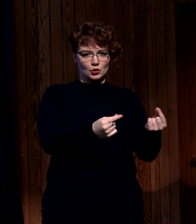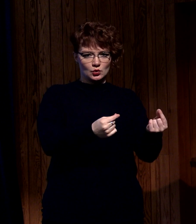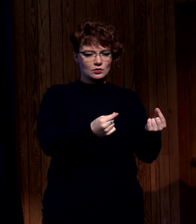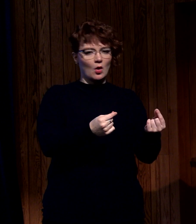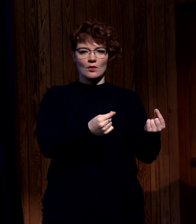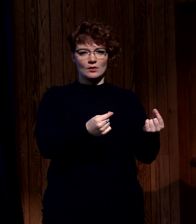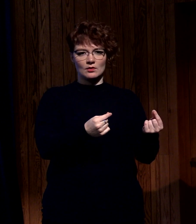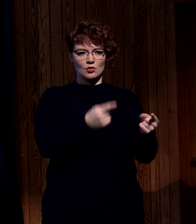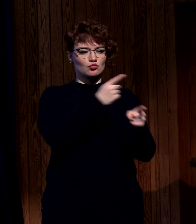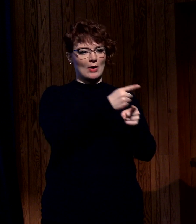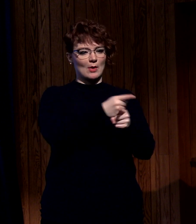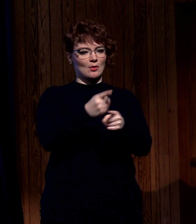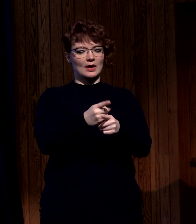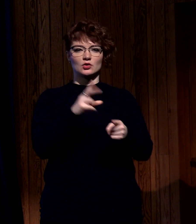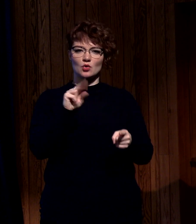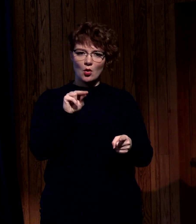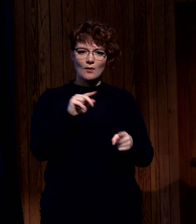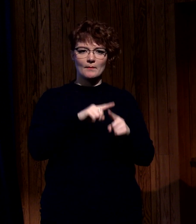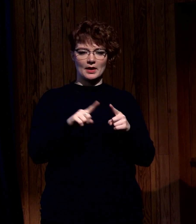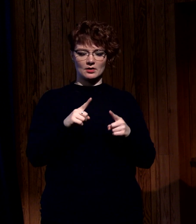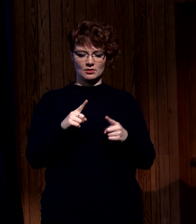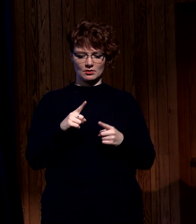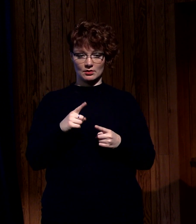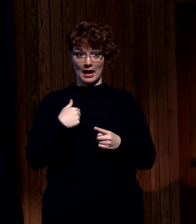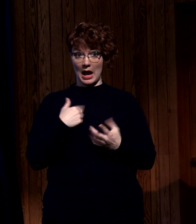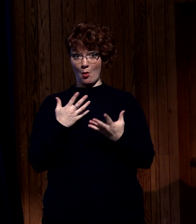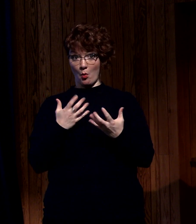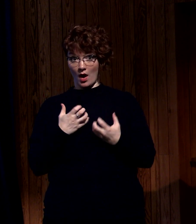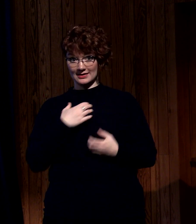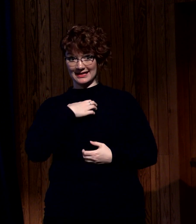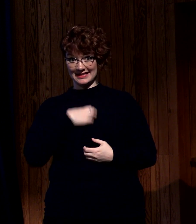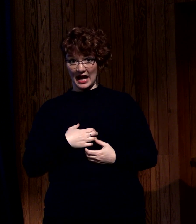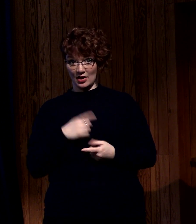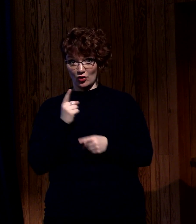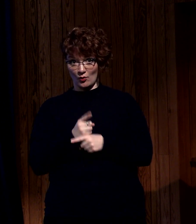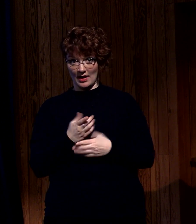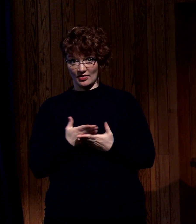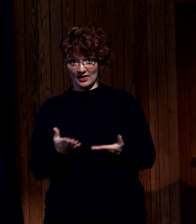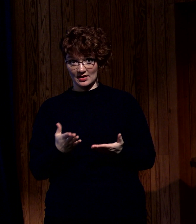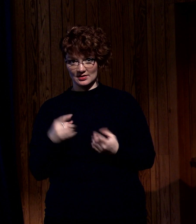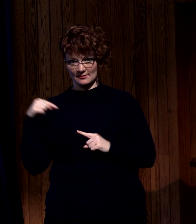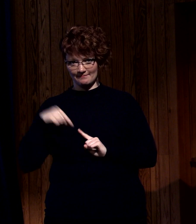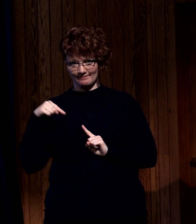It's but do I want the right things? If our wants and